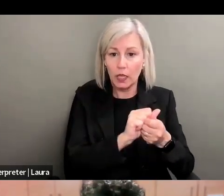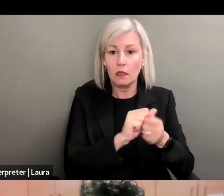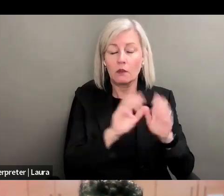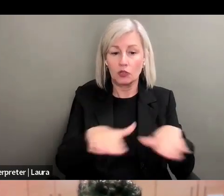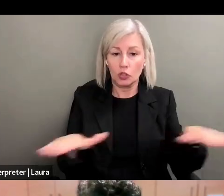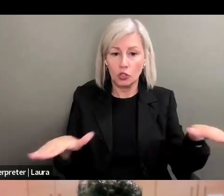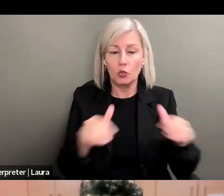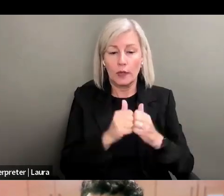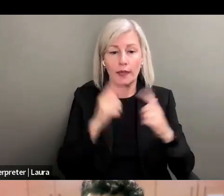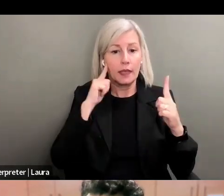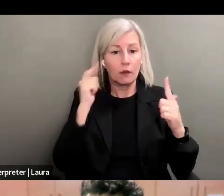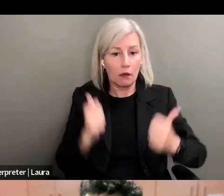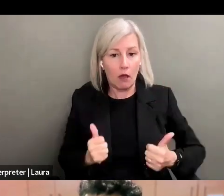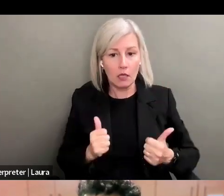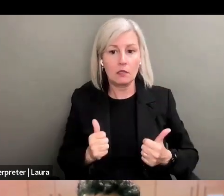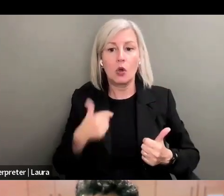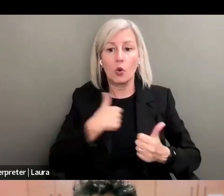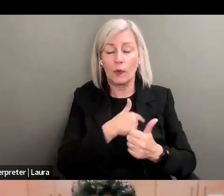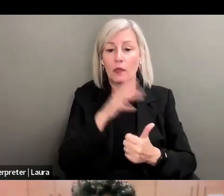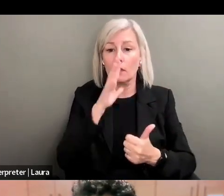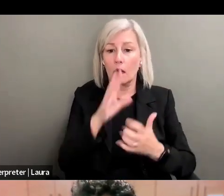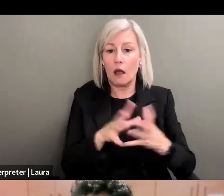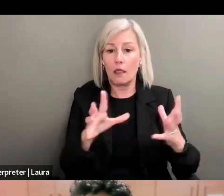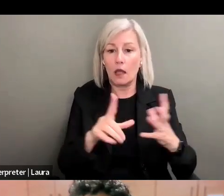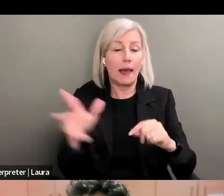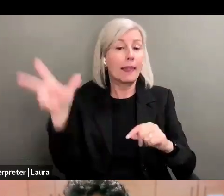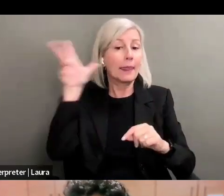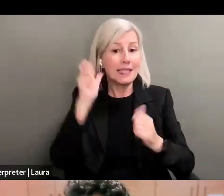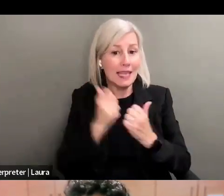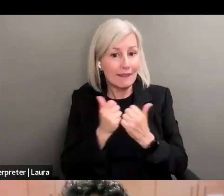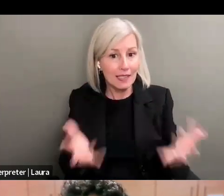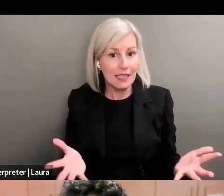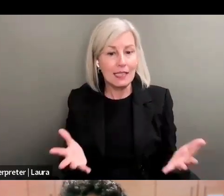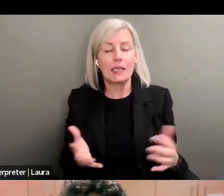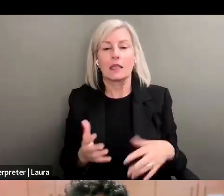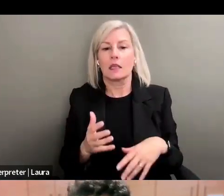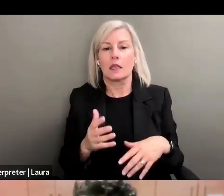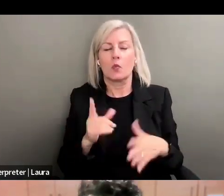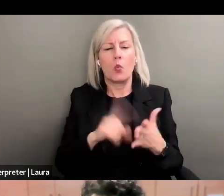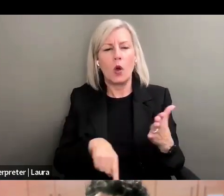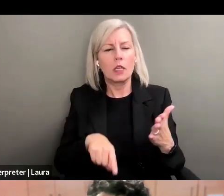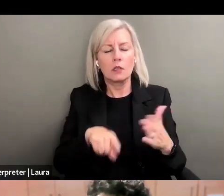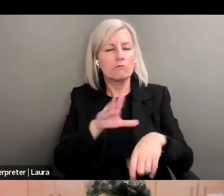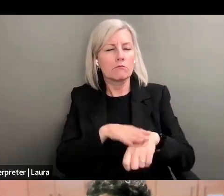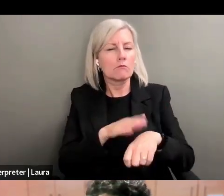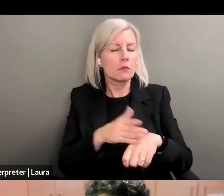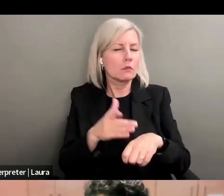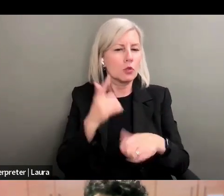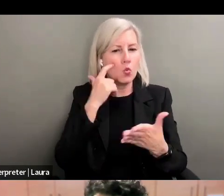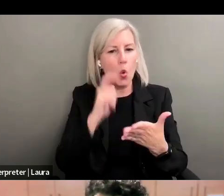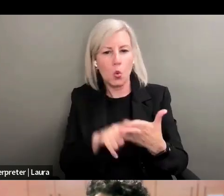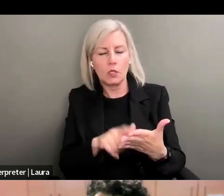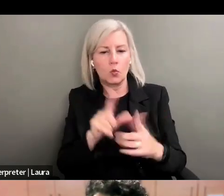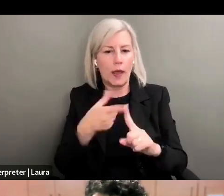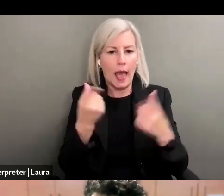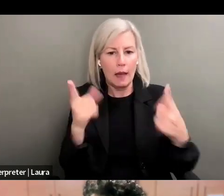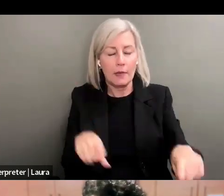with hearing loss, we talk a lot about listening fatigue and what the signs are, but I don't know of other measures that really assess it.